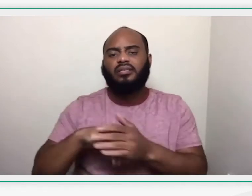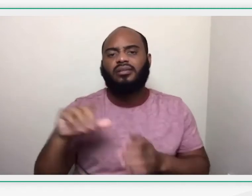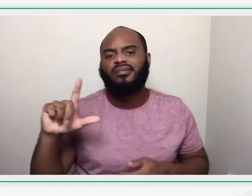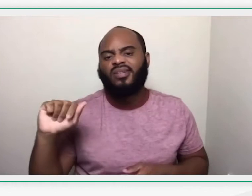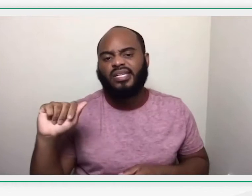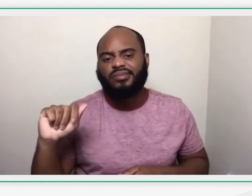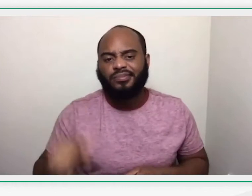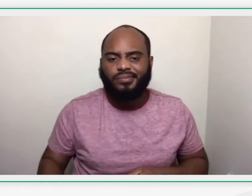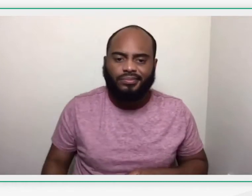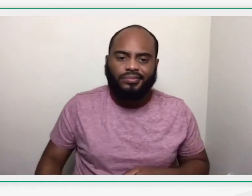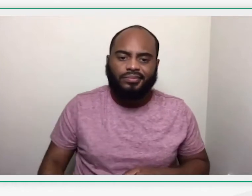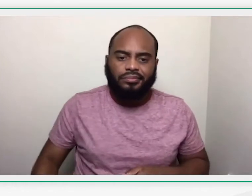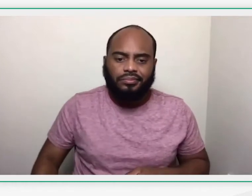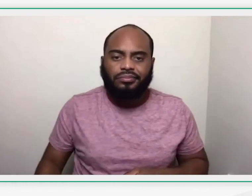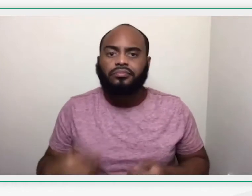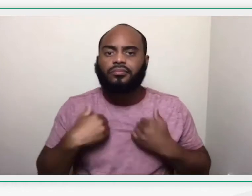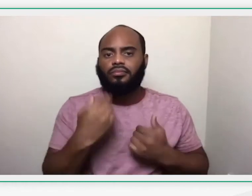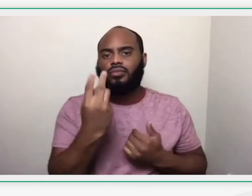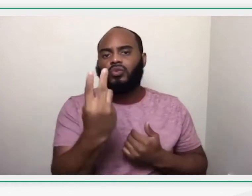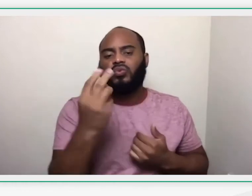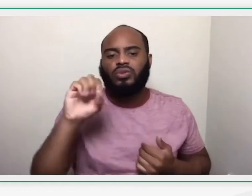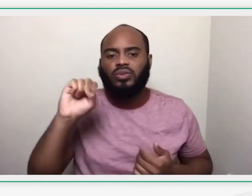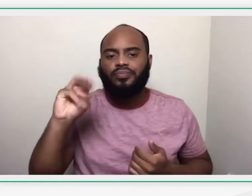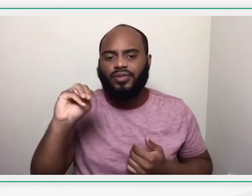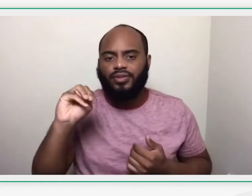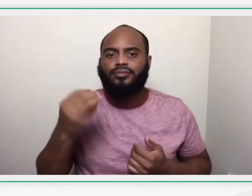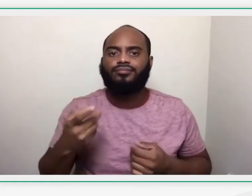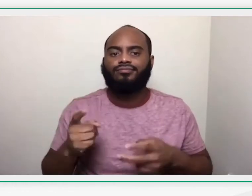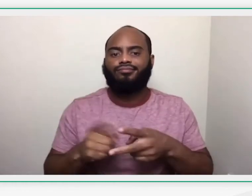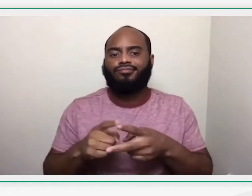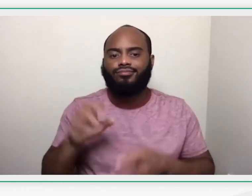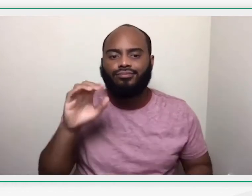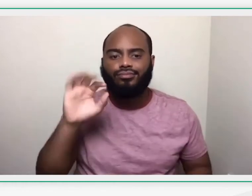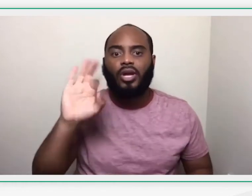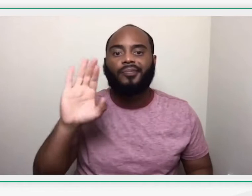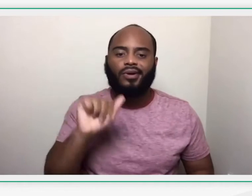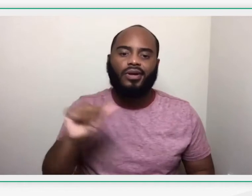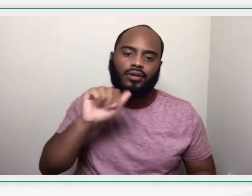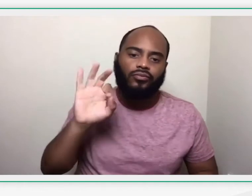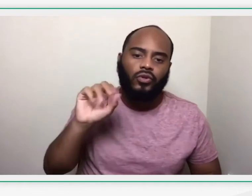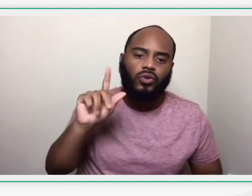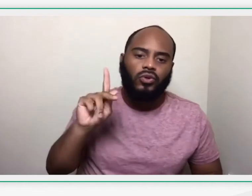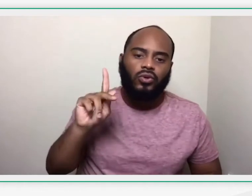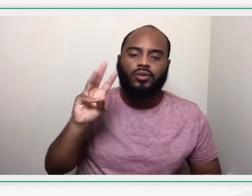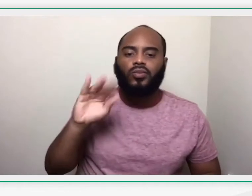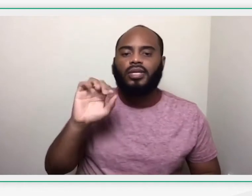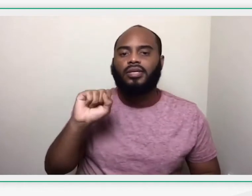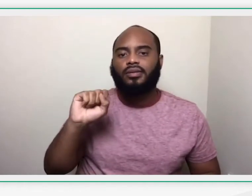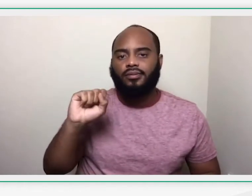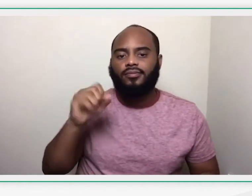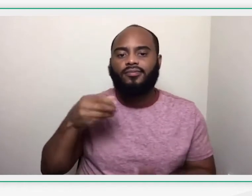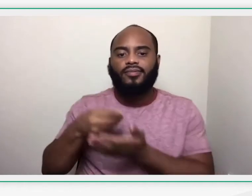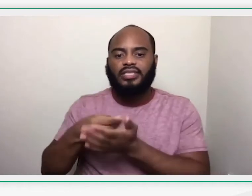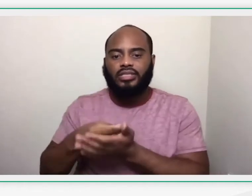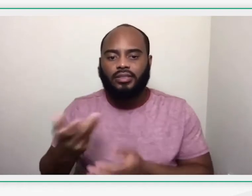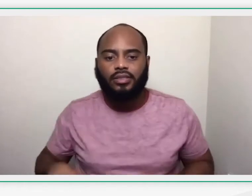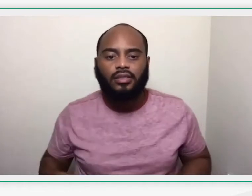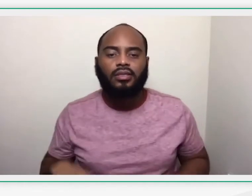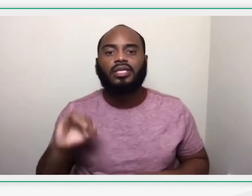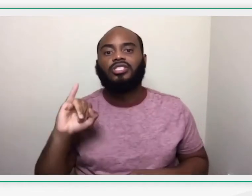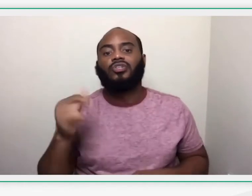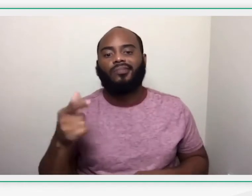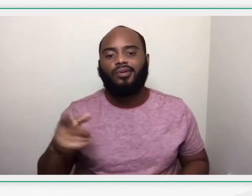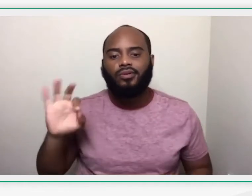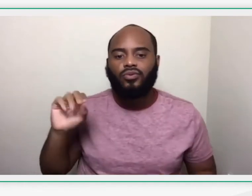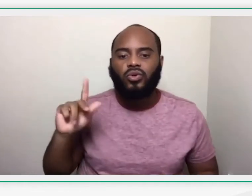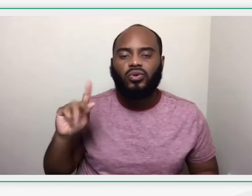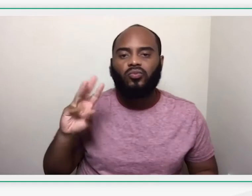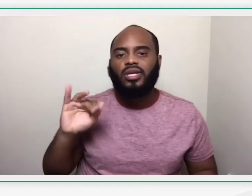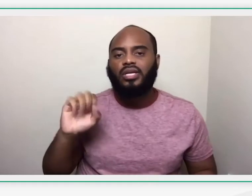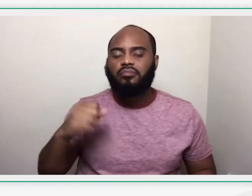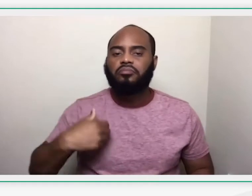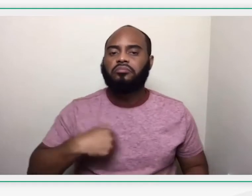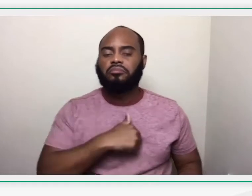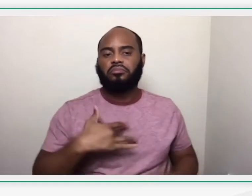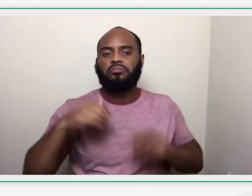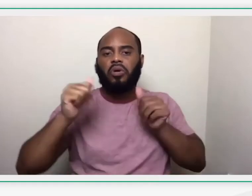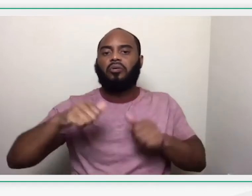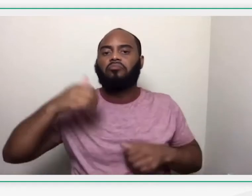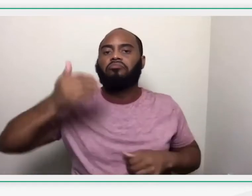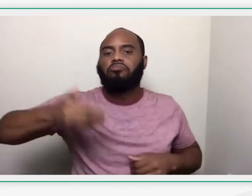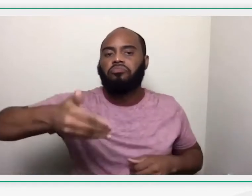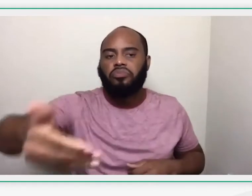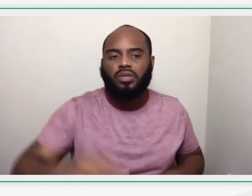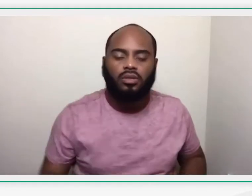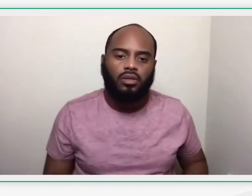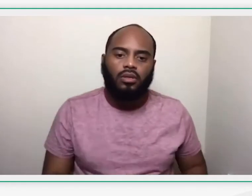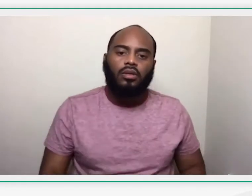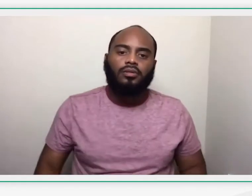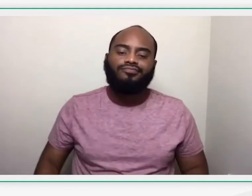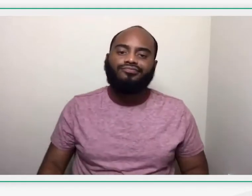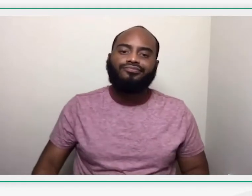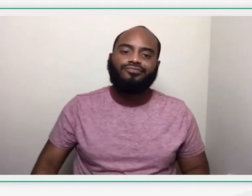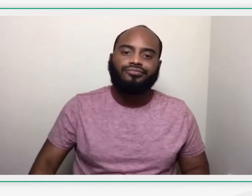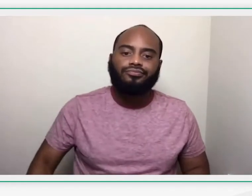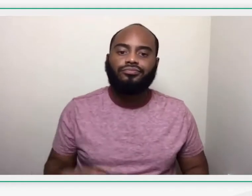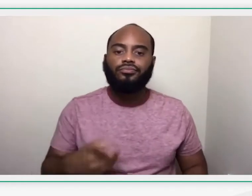and we're based in the Los Angeles, California area. We have two social media accounts. We're on Facebook at @FolkWilliamsFinancial, and on Instagram at @FolkWilliams. And we do post regularly on both.